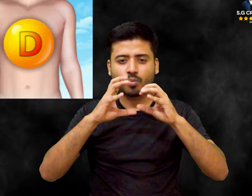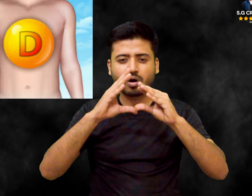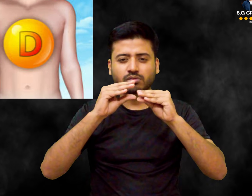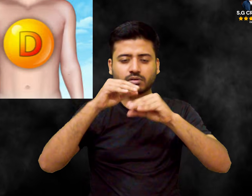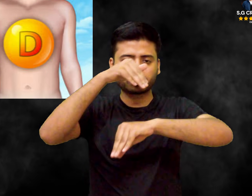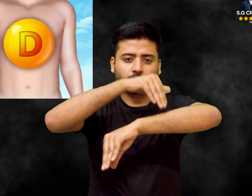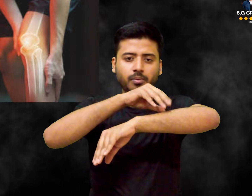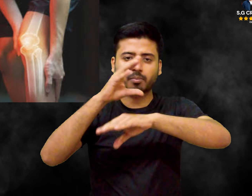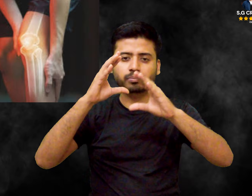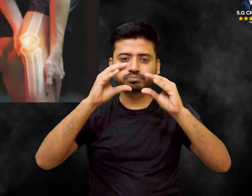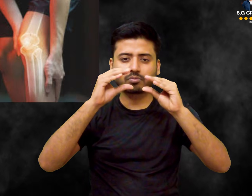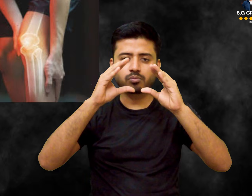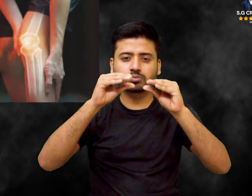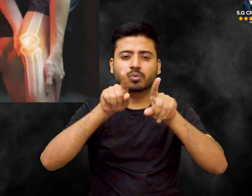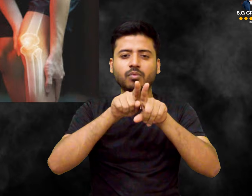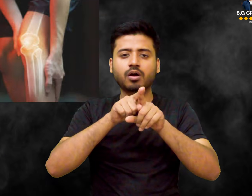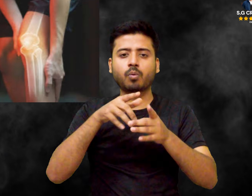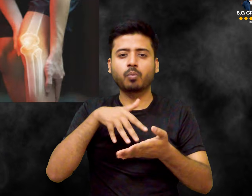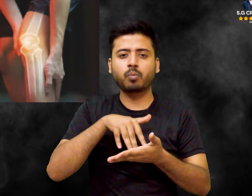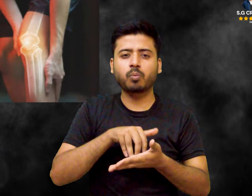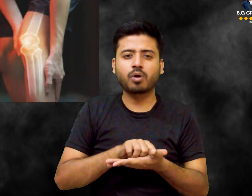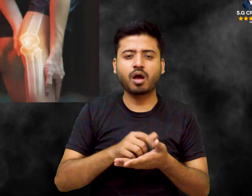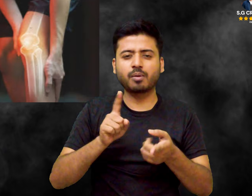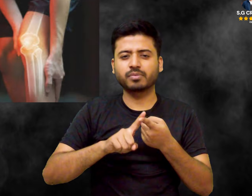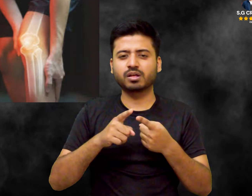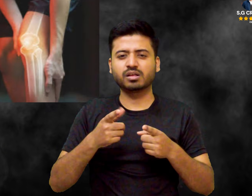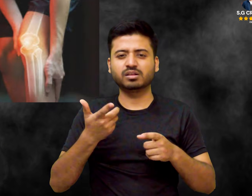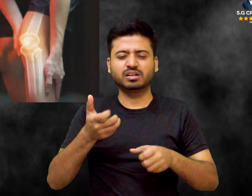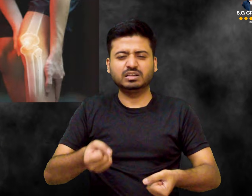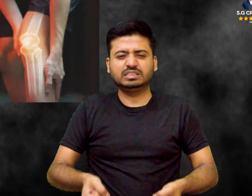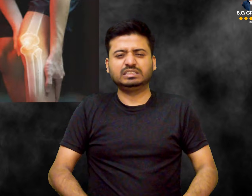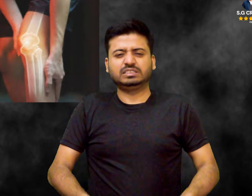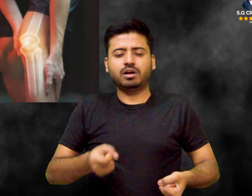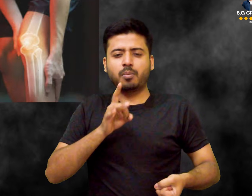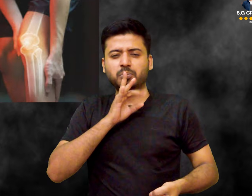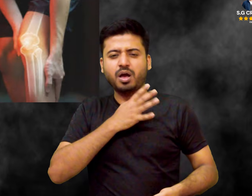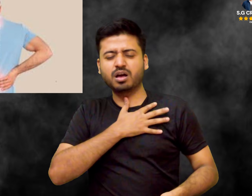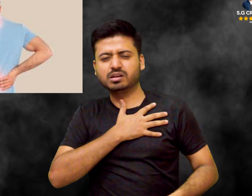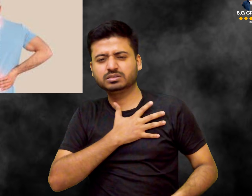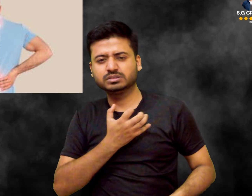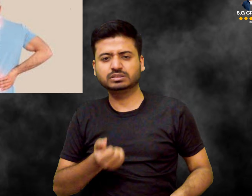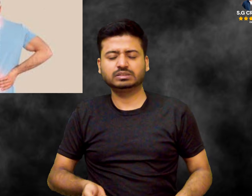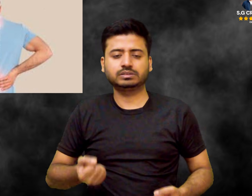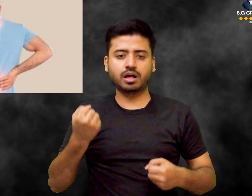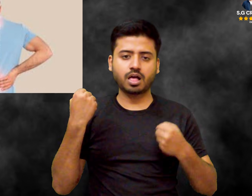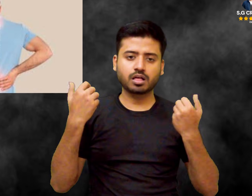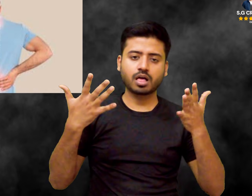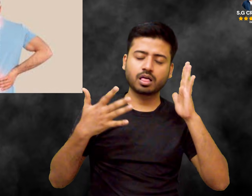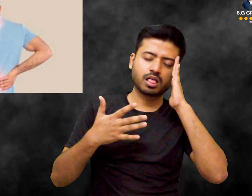lighter skin needs about 10 to 15 minutes. Darker skin, higher melanin, may need 30 to 60 minutes